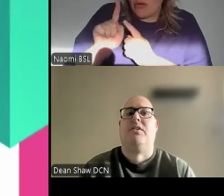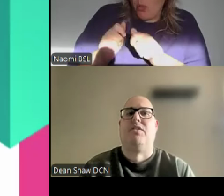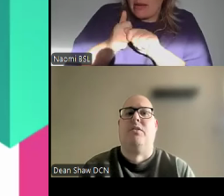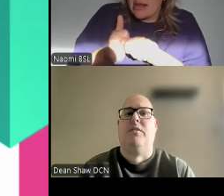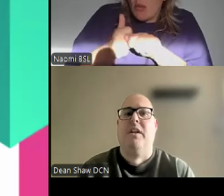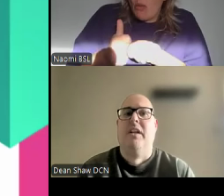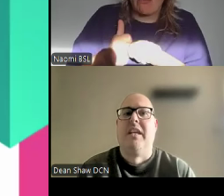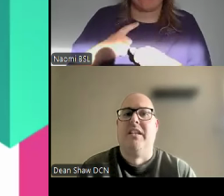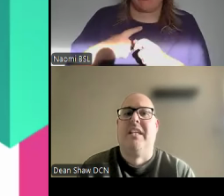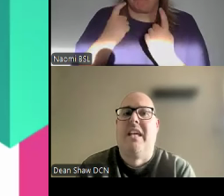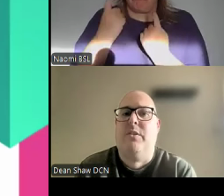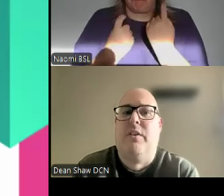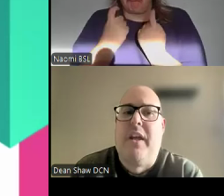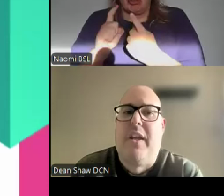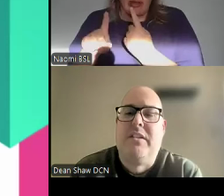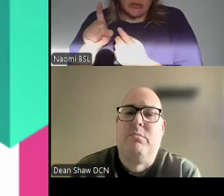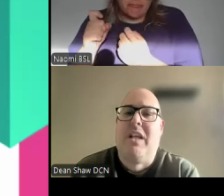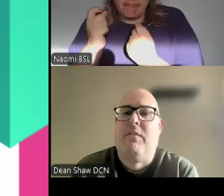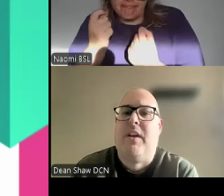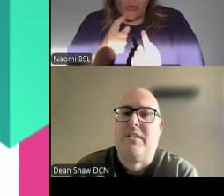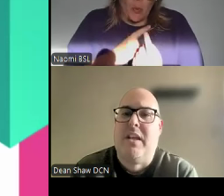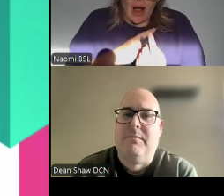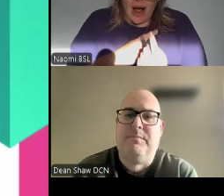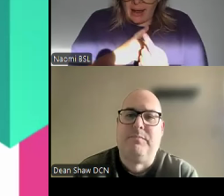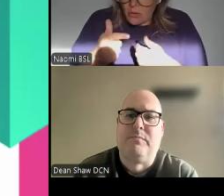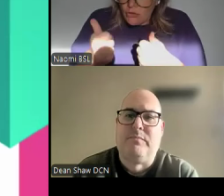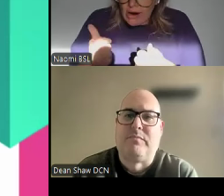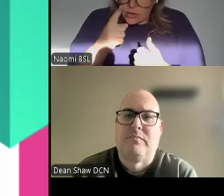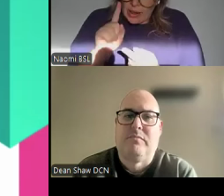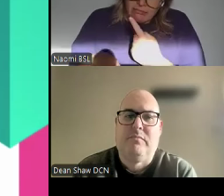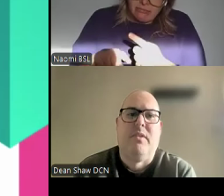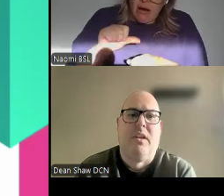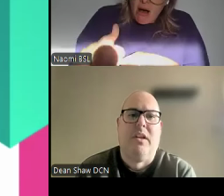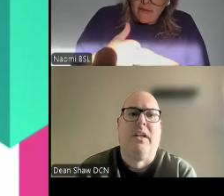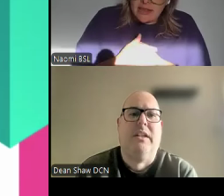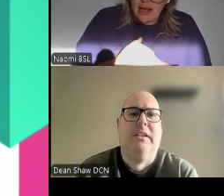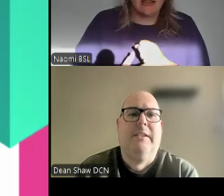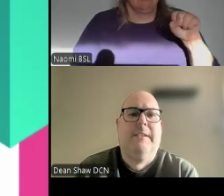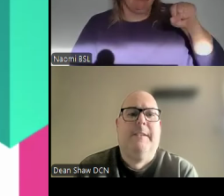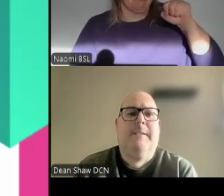just to sort of get the details of that. Would that be fair to say? I think that's great, Dean. I think that's, yes, sensible.